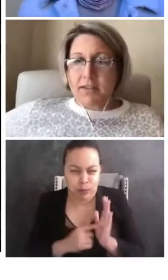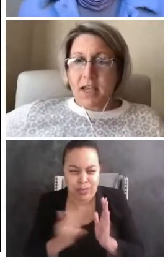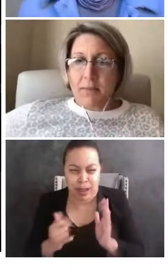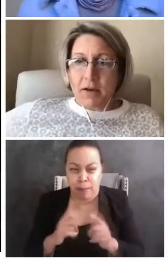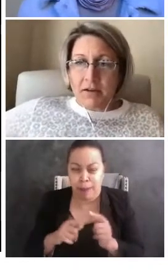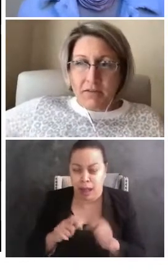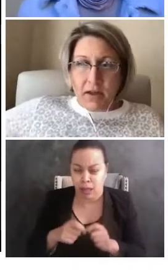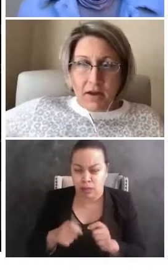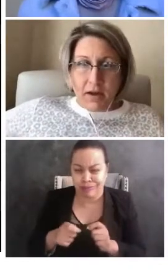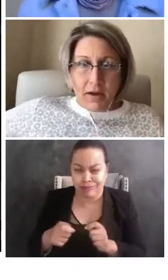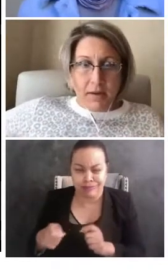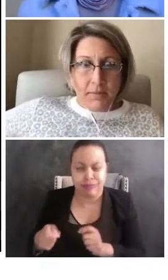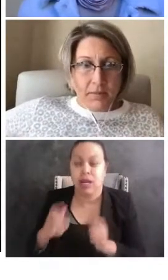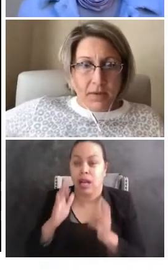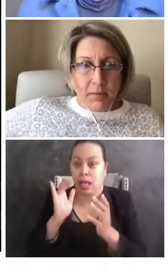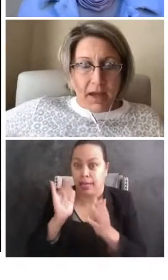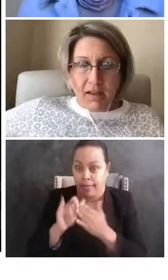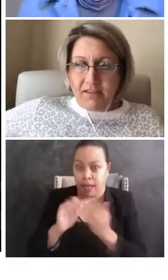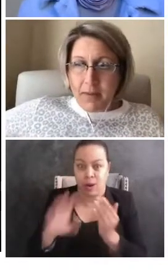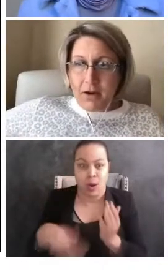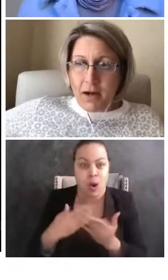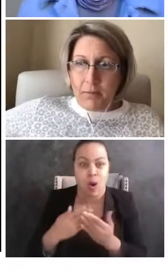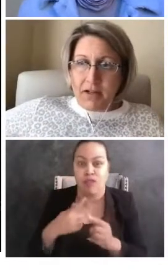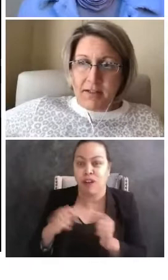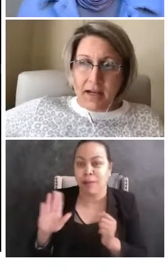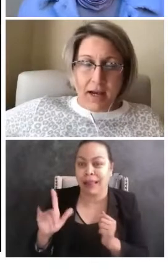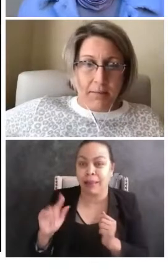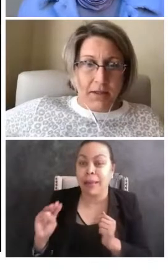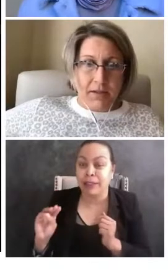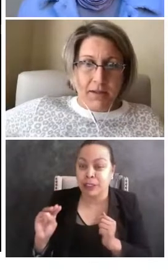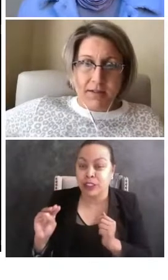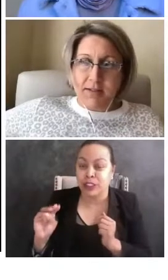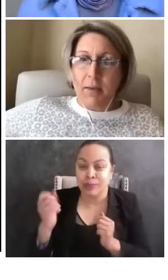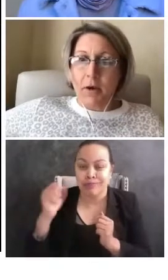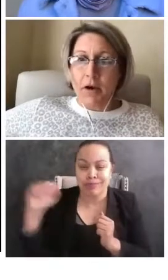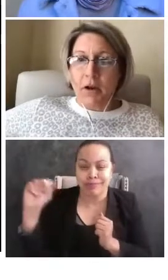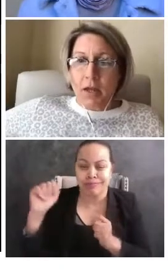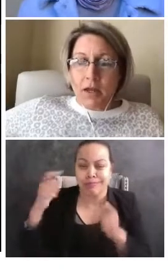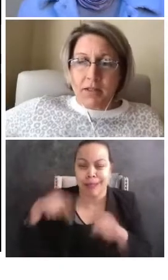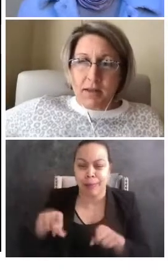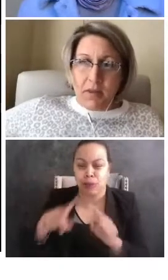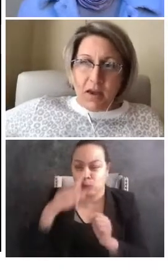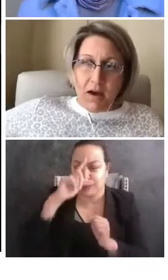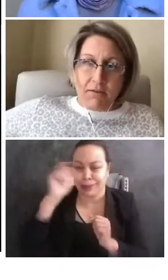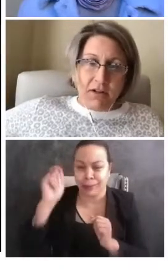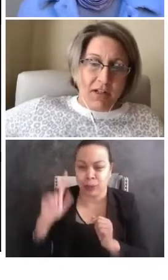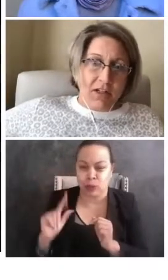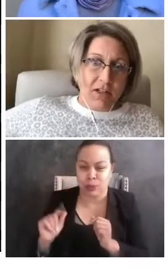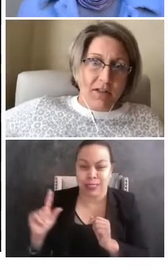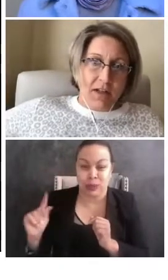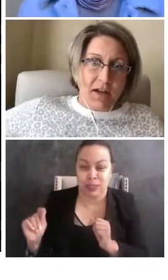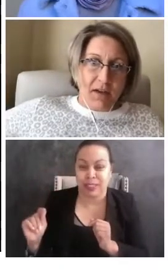This came out of the Black Lives Matter movement of the summer and some conversations I've